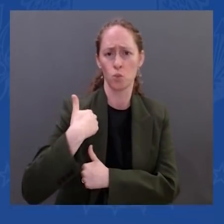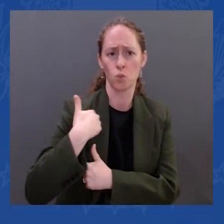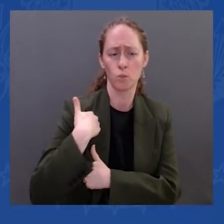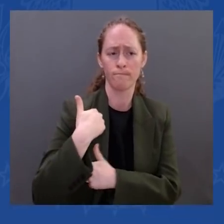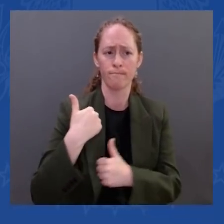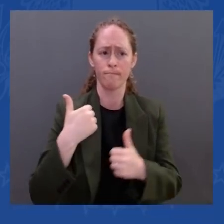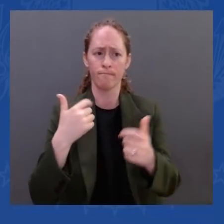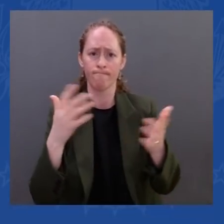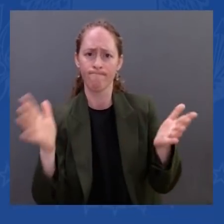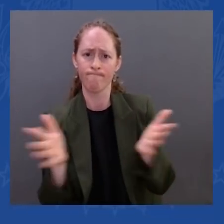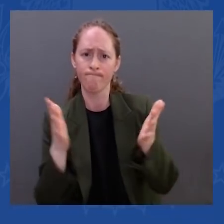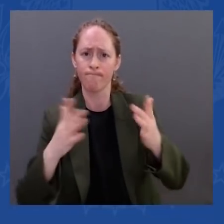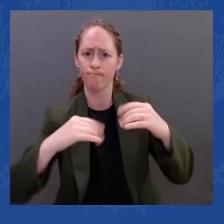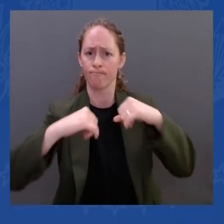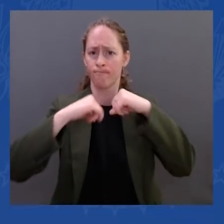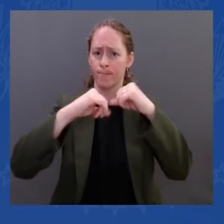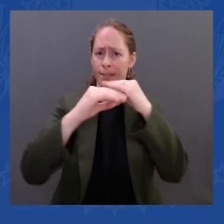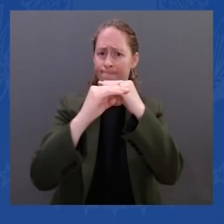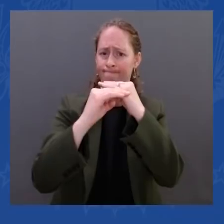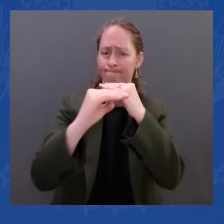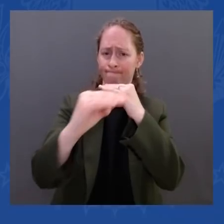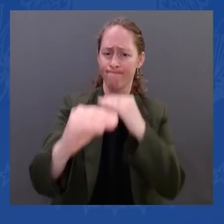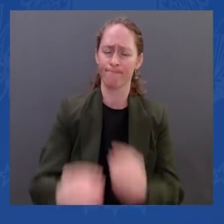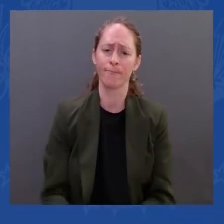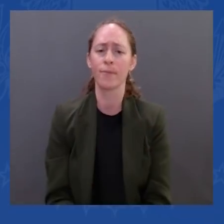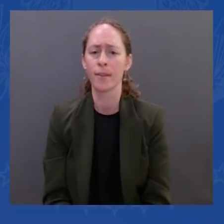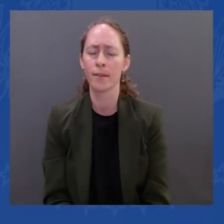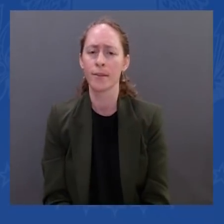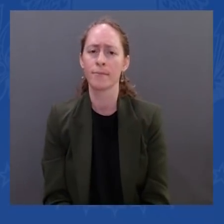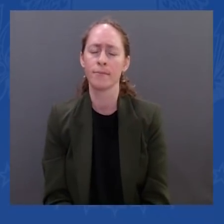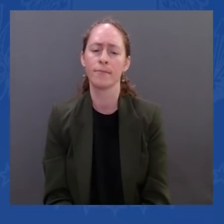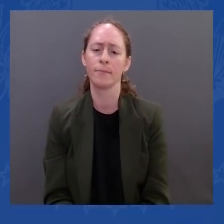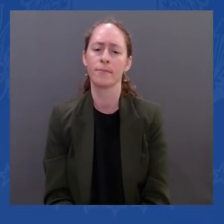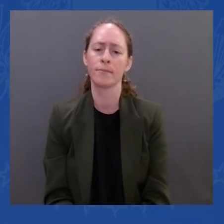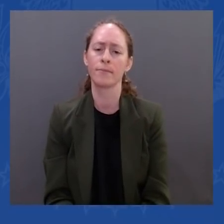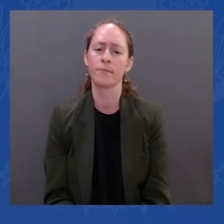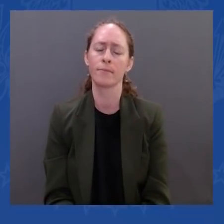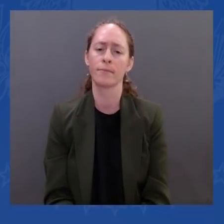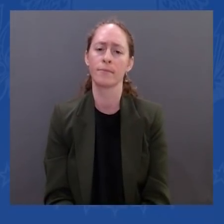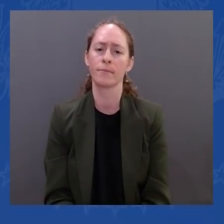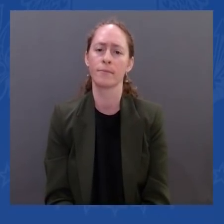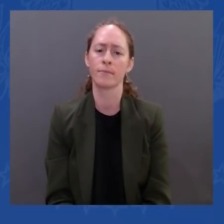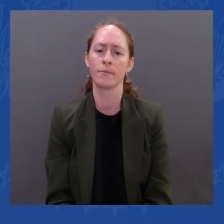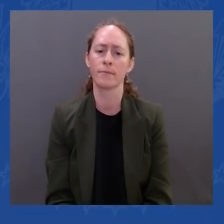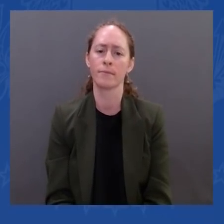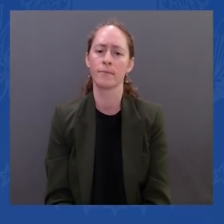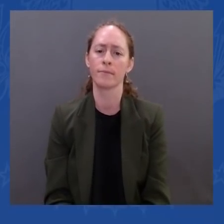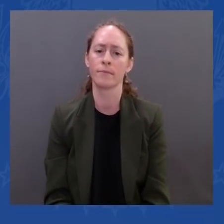and secure a substantial increase of its defense budget needed to effect it.